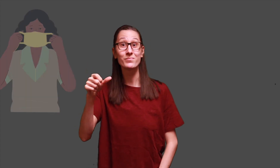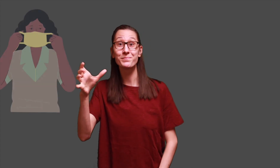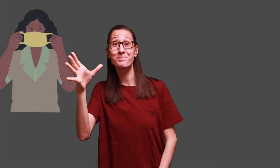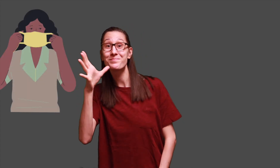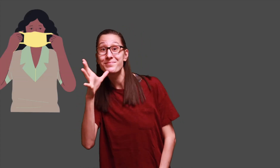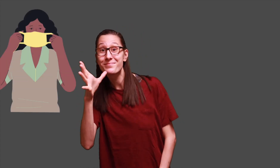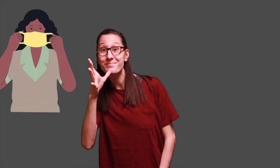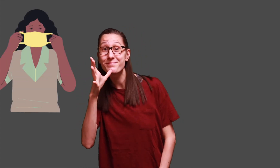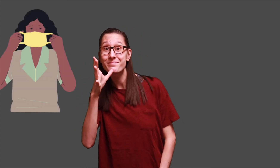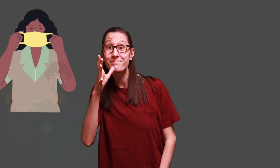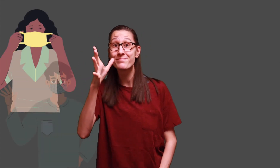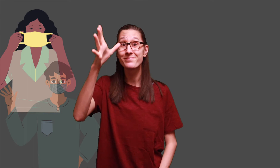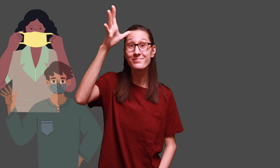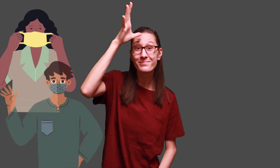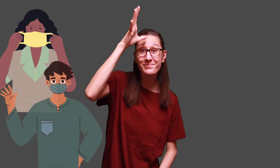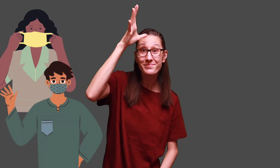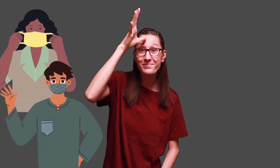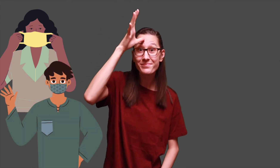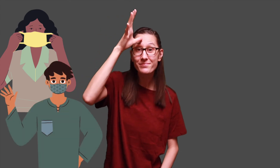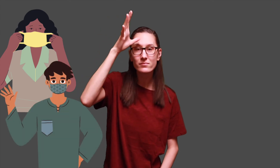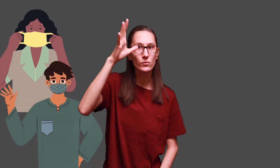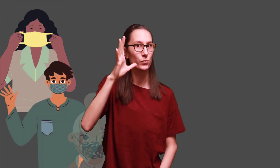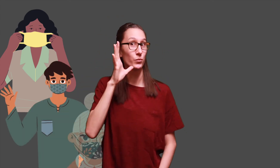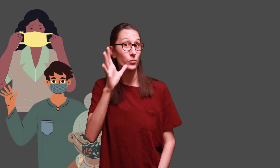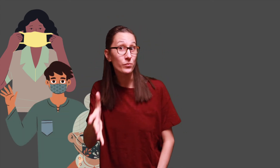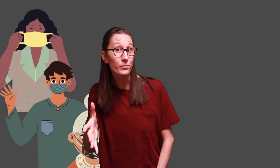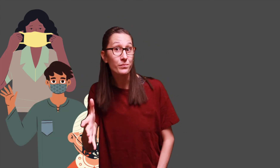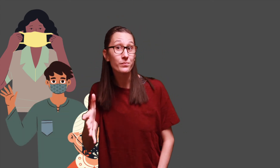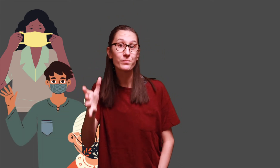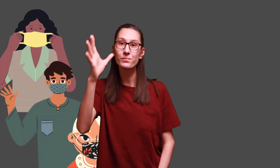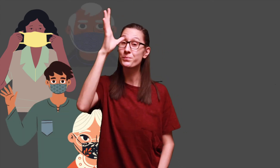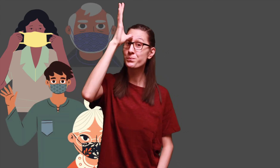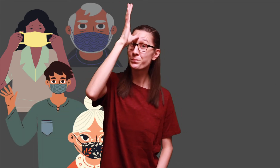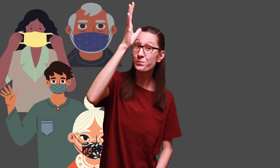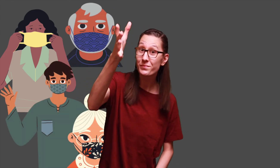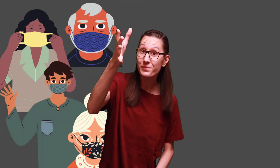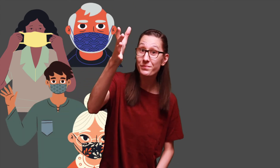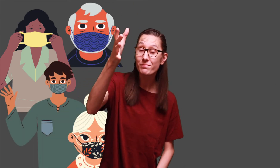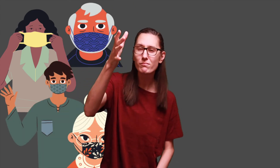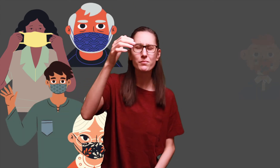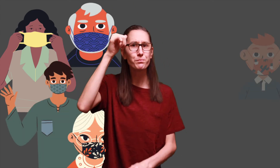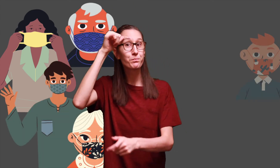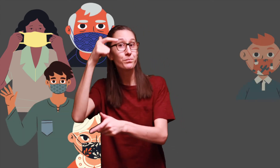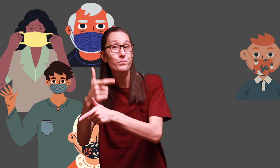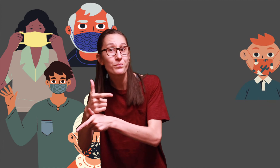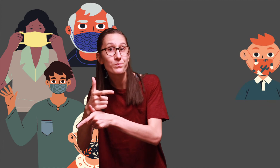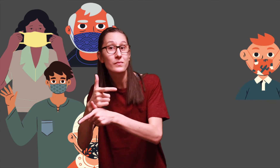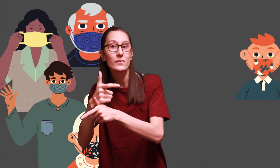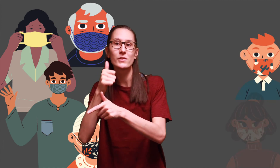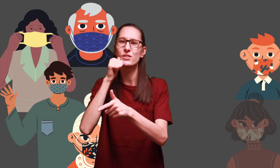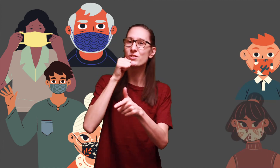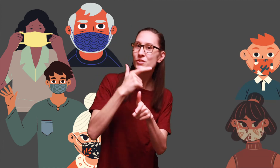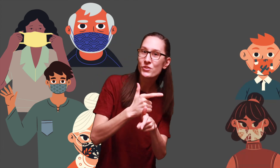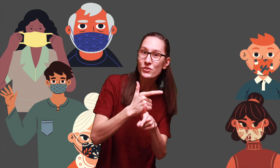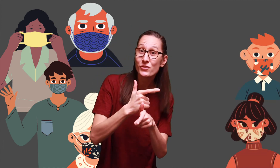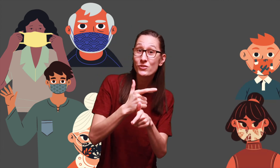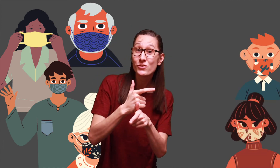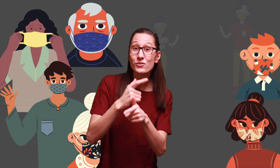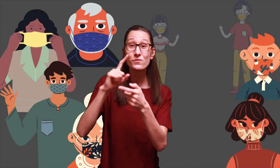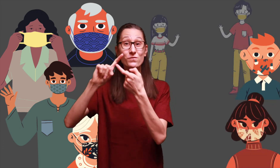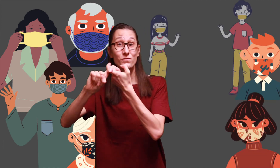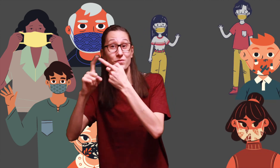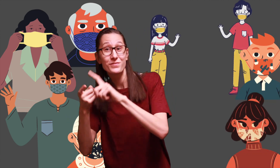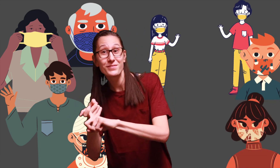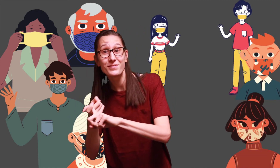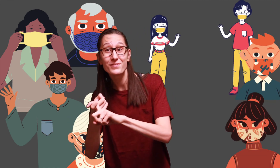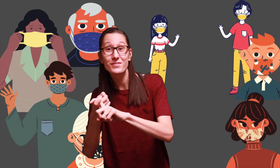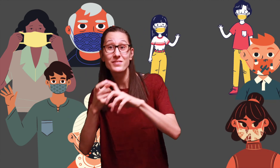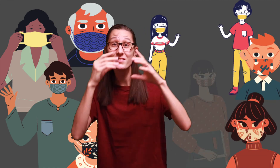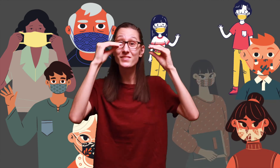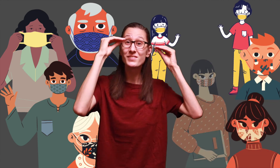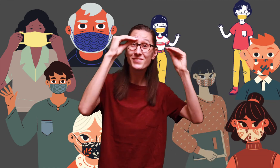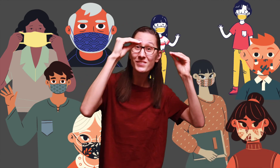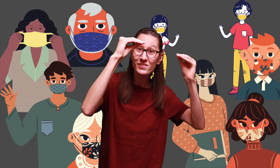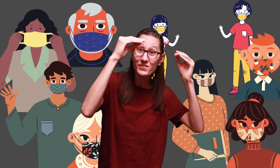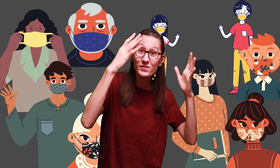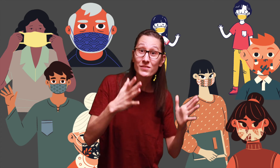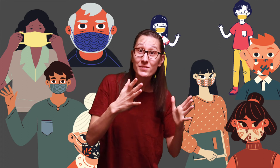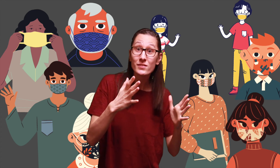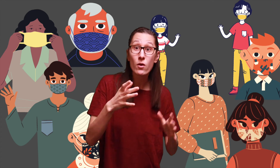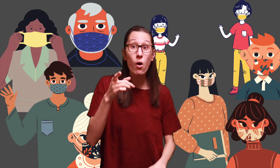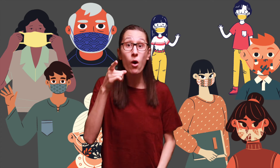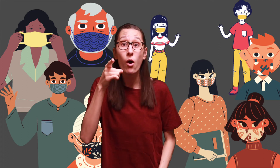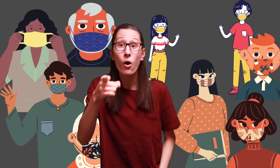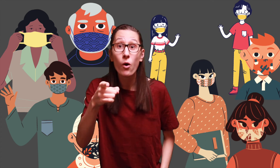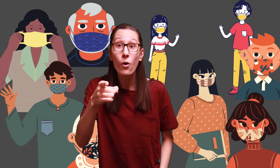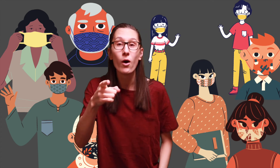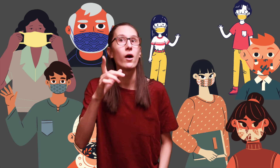Moms...Dads...Grandmas...Grandpas...Brothers...Sisters...Friends... Teachers...You...